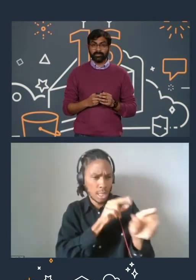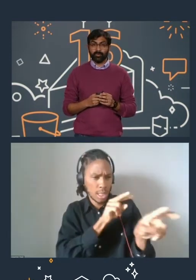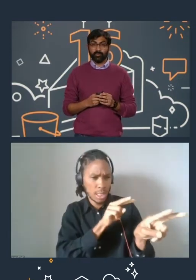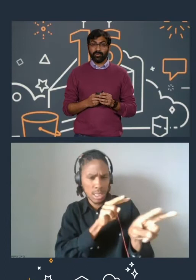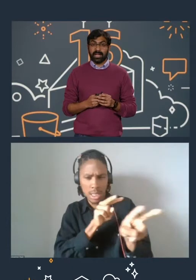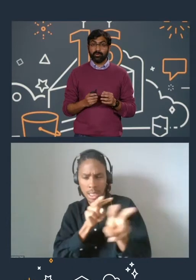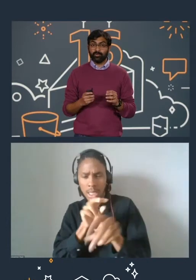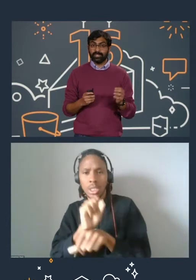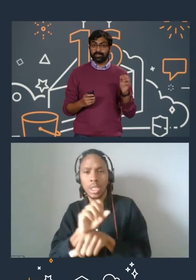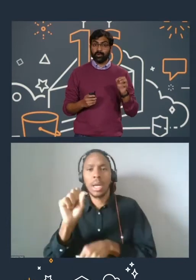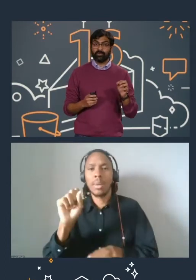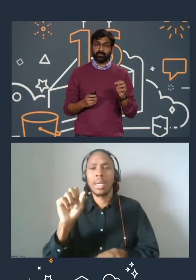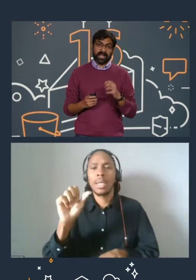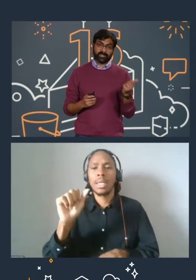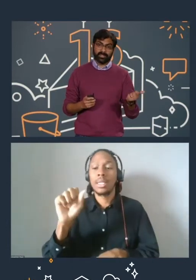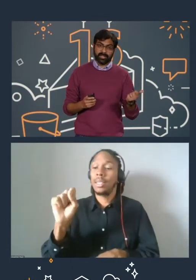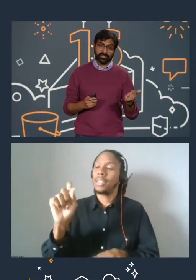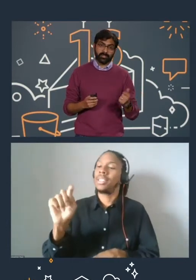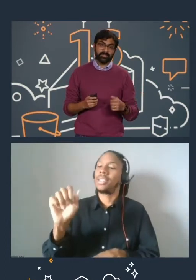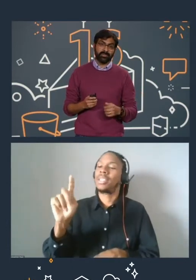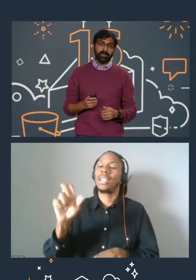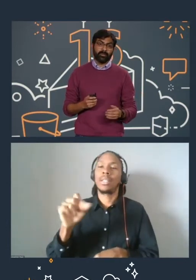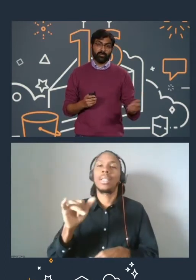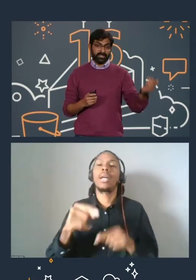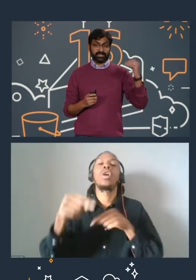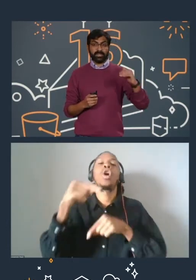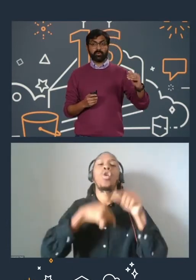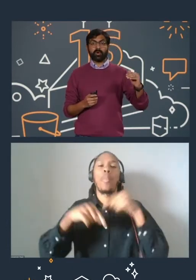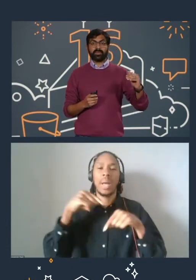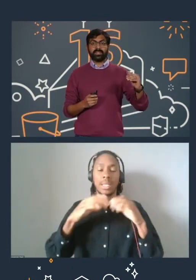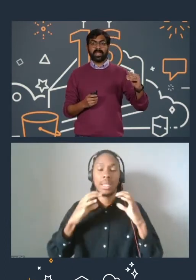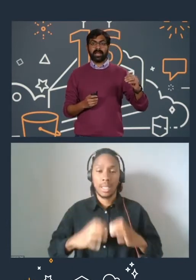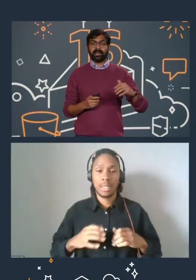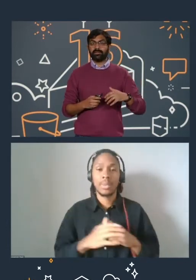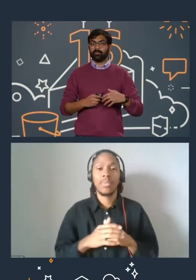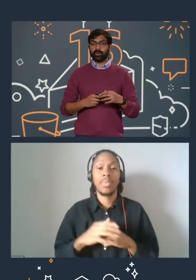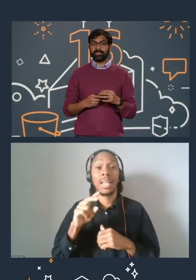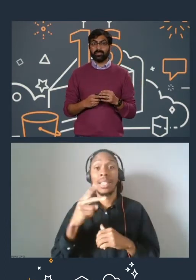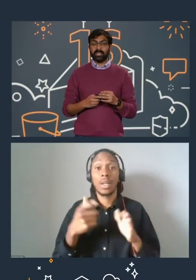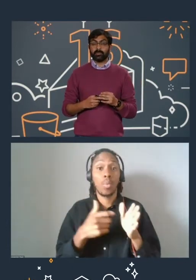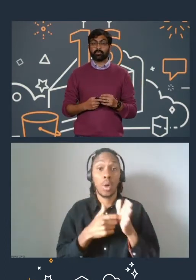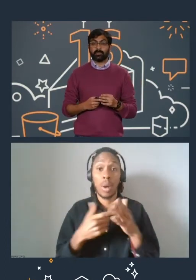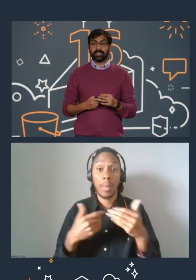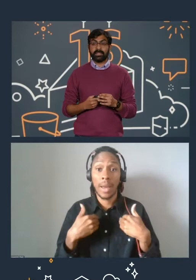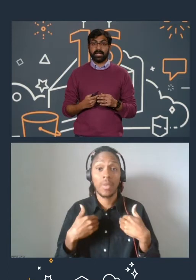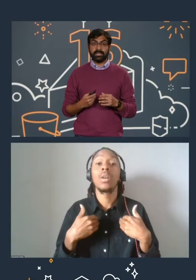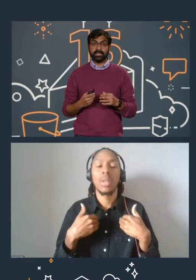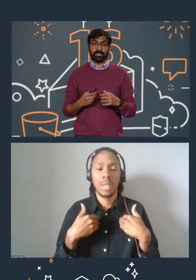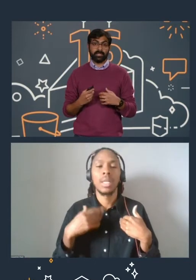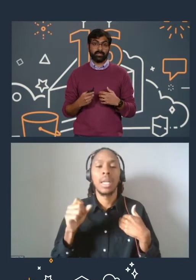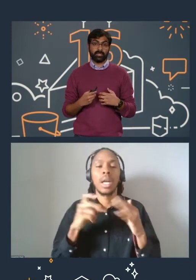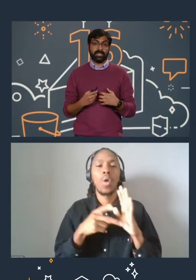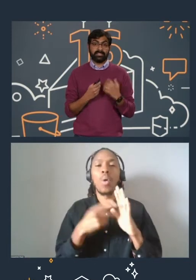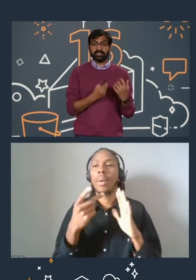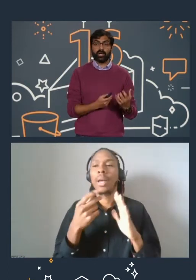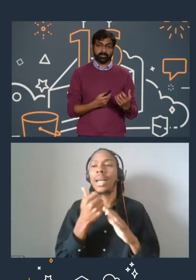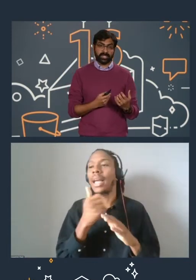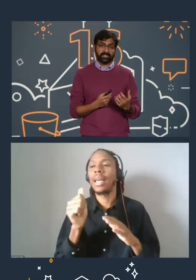So now let's go back to the customer. The second requirement that they had was being able to replicate any of their existing objects.